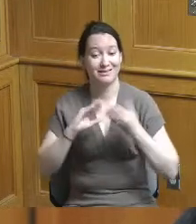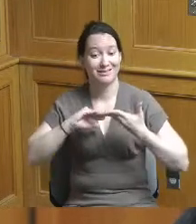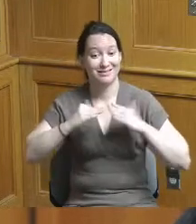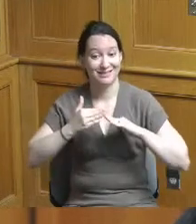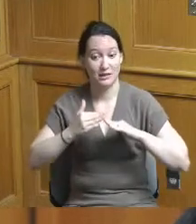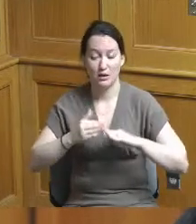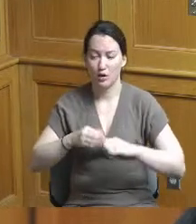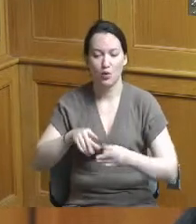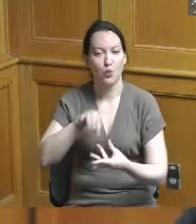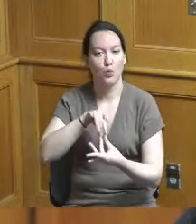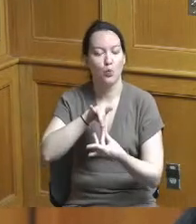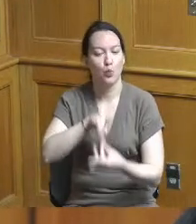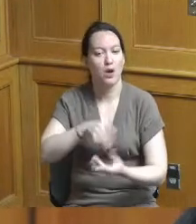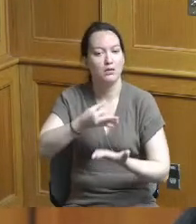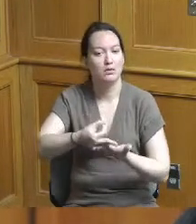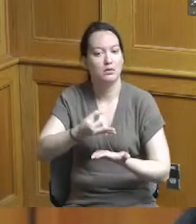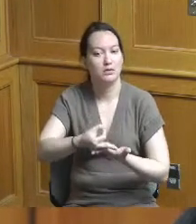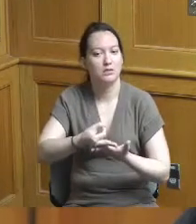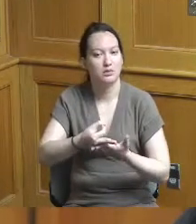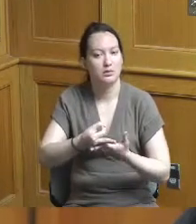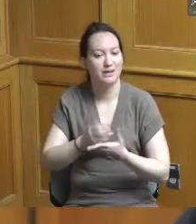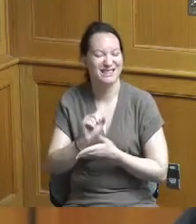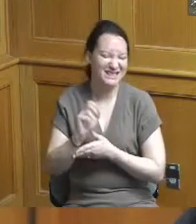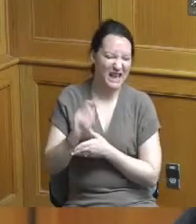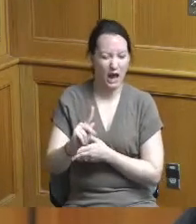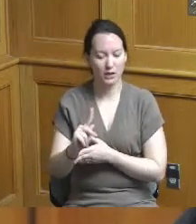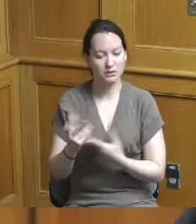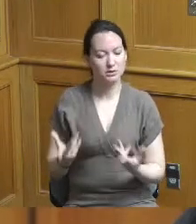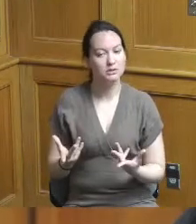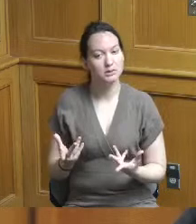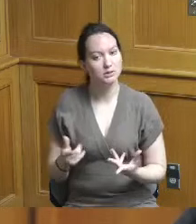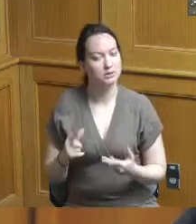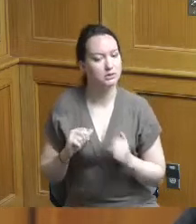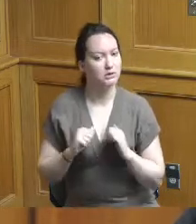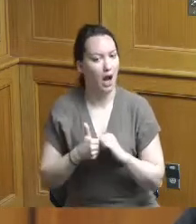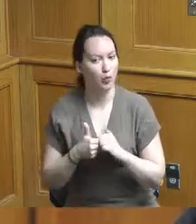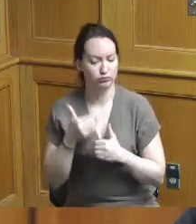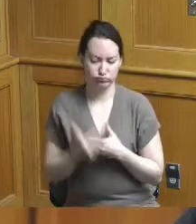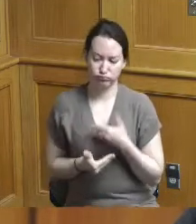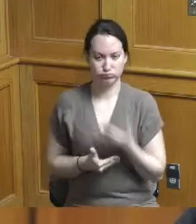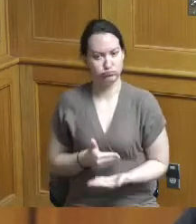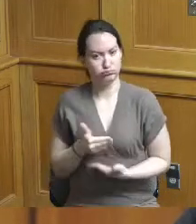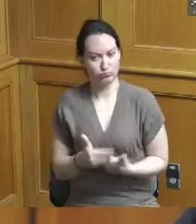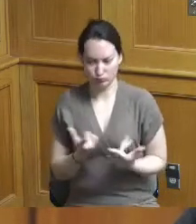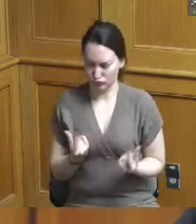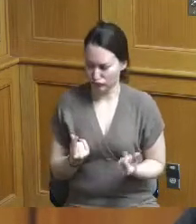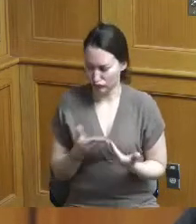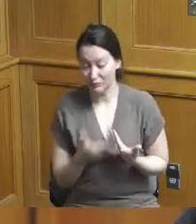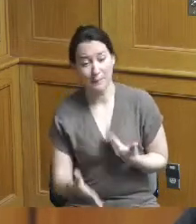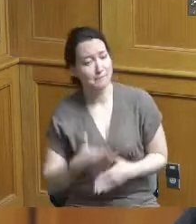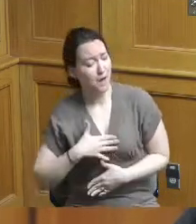about the financial stack or to talk about how we progress so you know my understanding of the